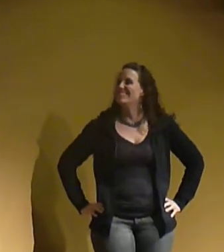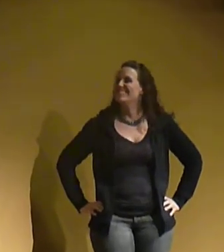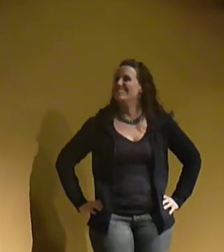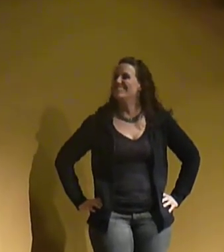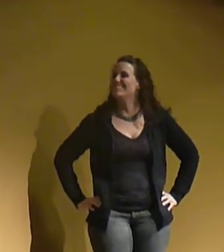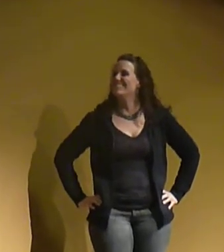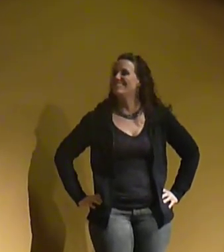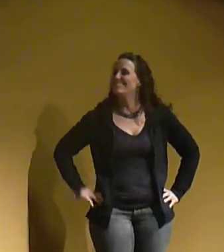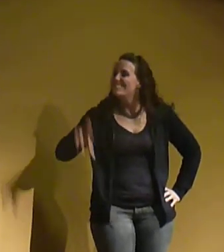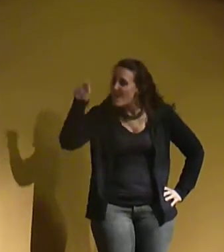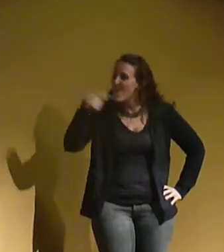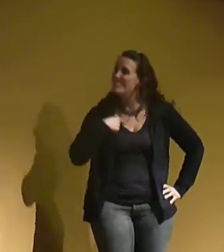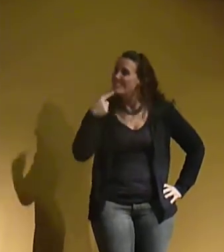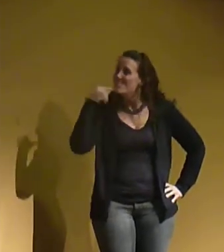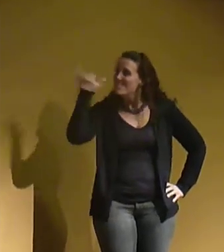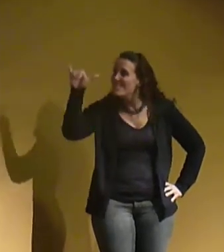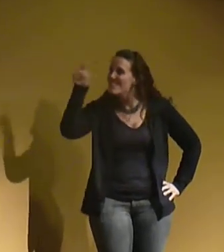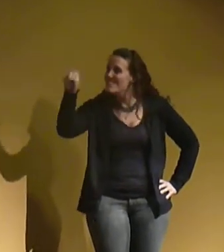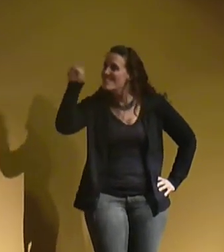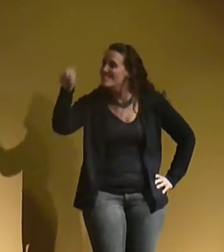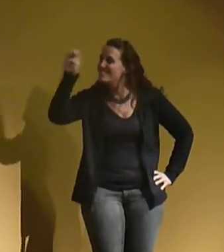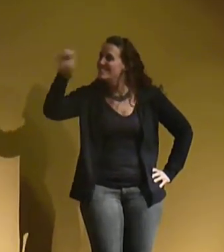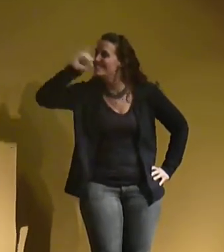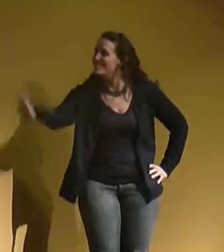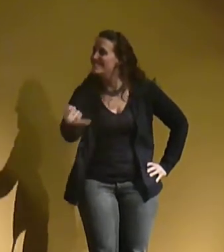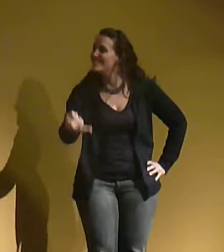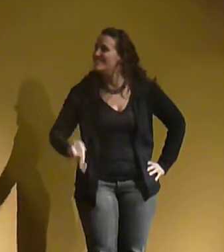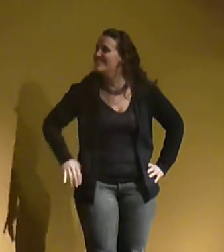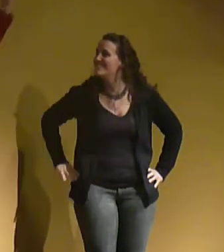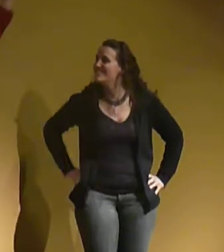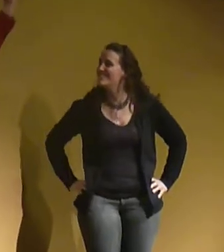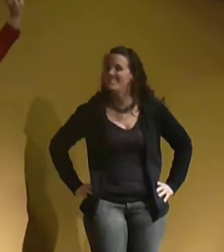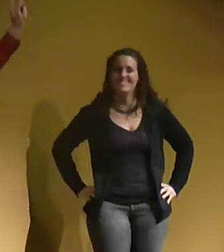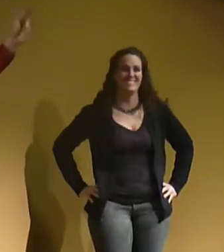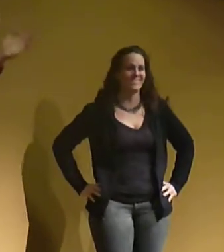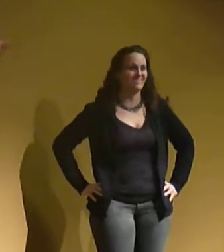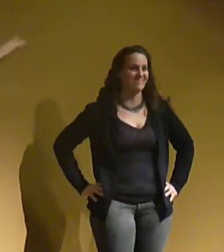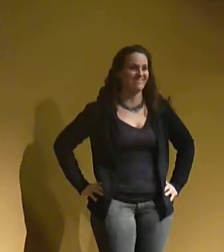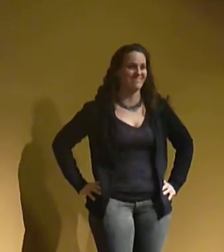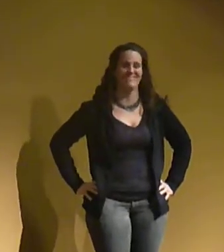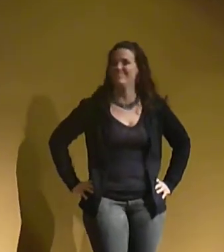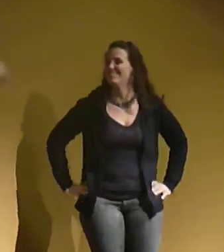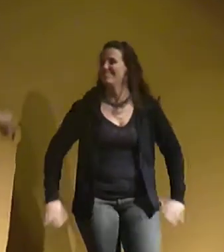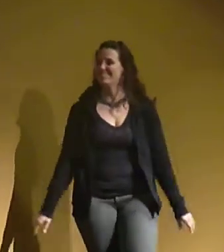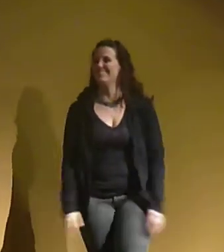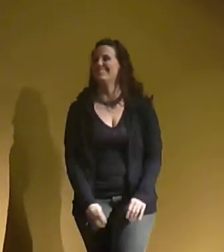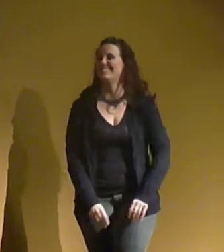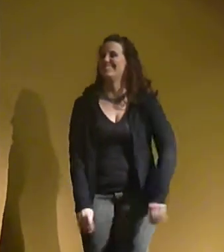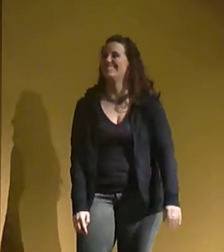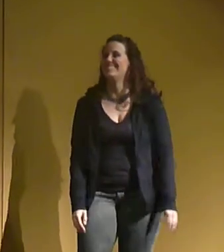Do you mean Jenny? No, I said Y-N-N-E-J OK! Nice to meet you, YNNEJ!